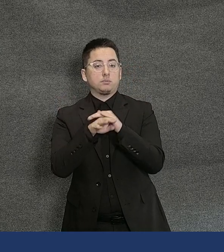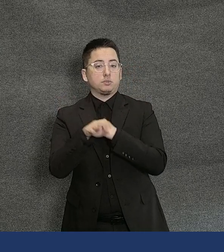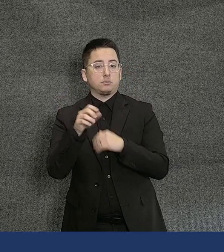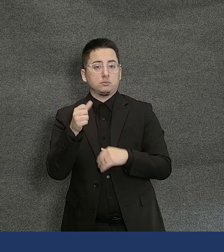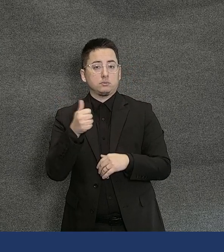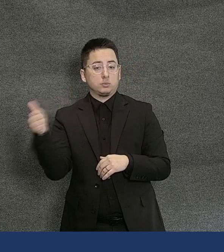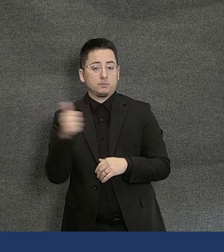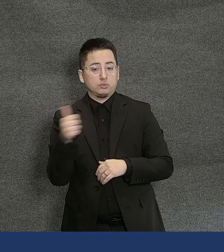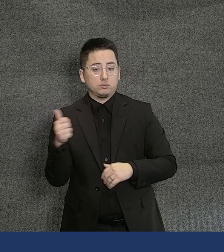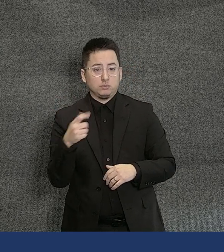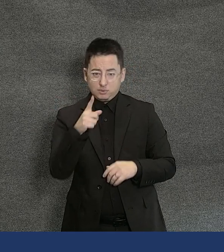public transportation.